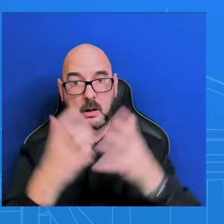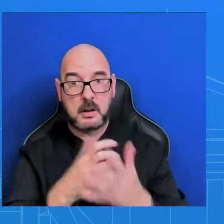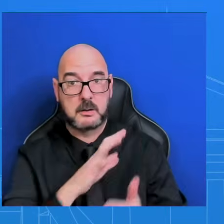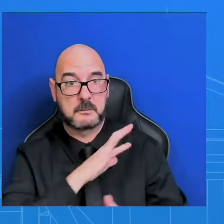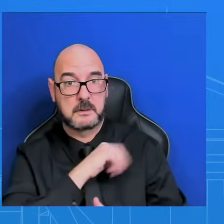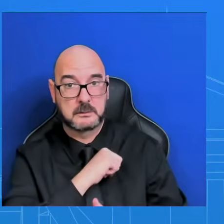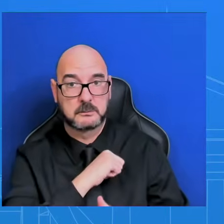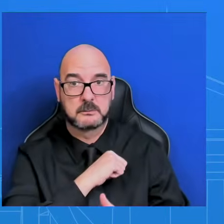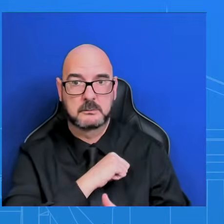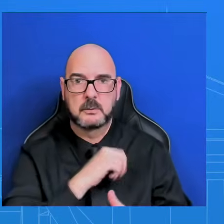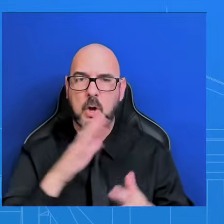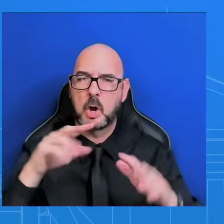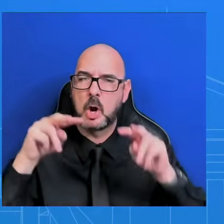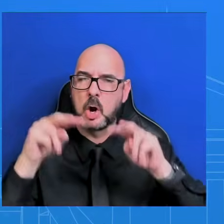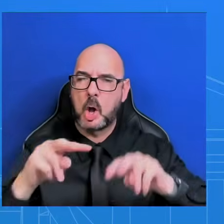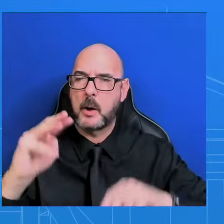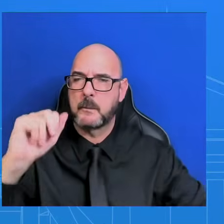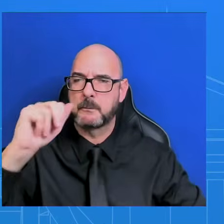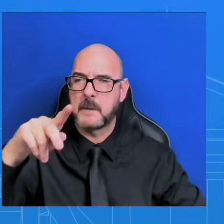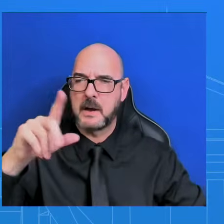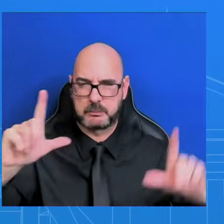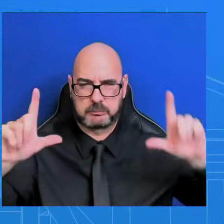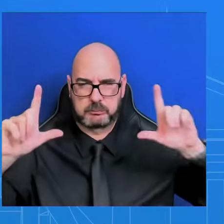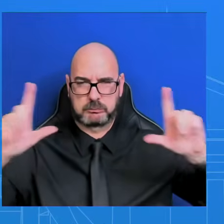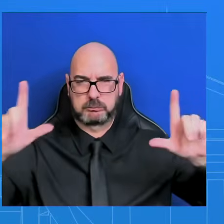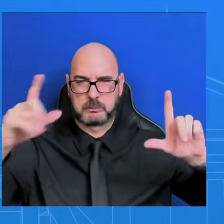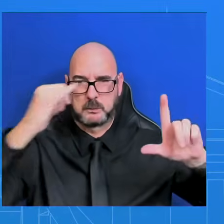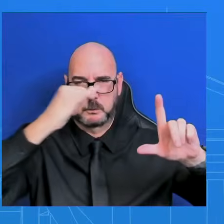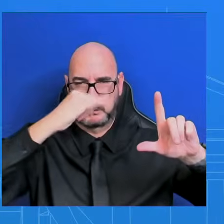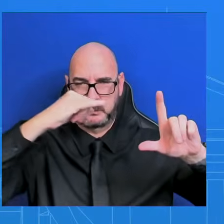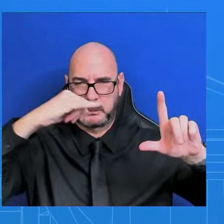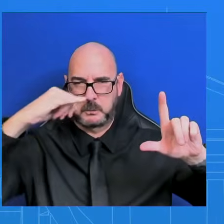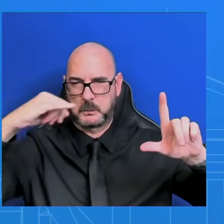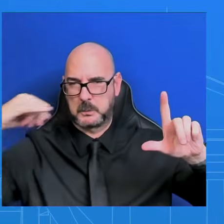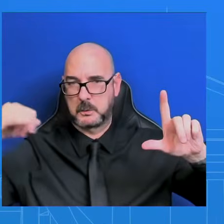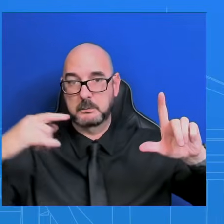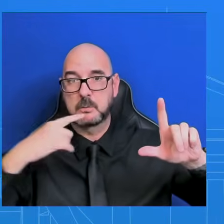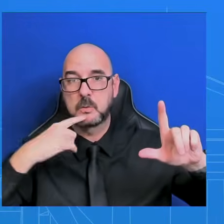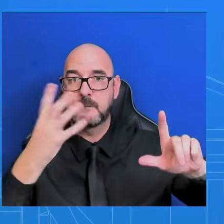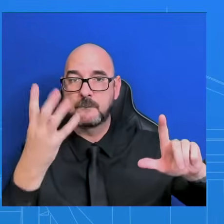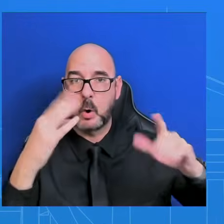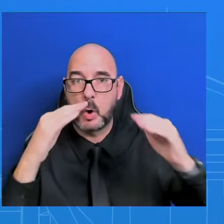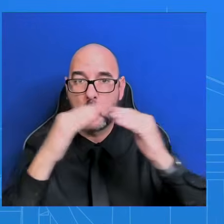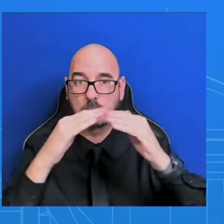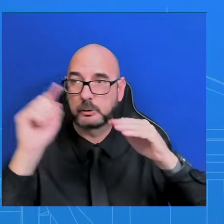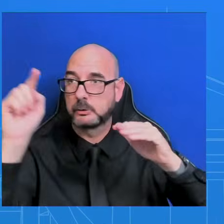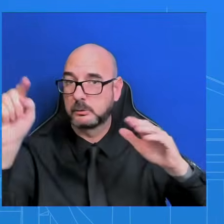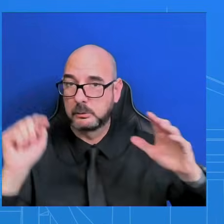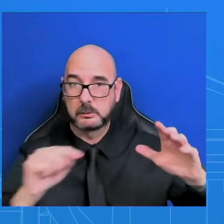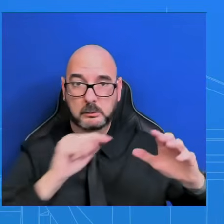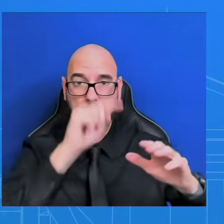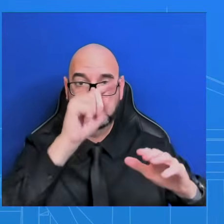the four corners that they describe it, it's basically the State of Israel. They just don't believe it should exist.